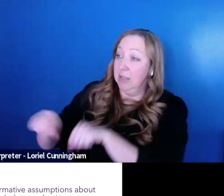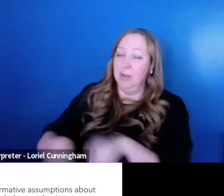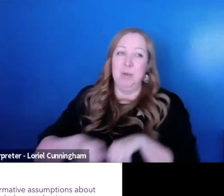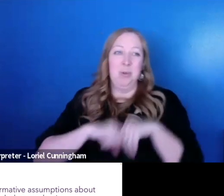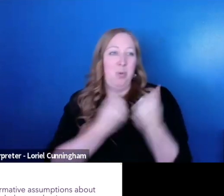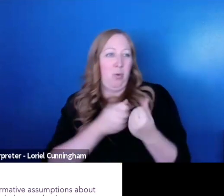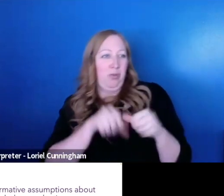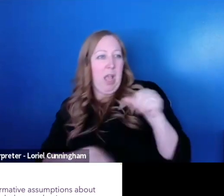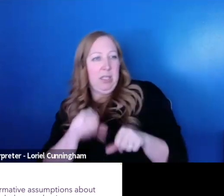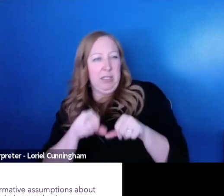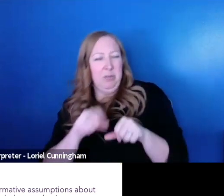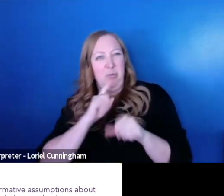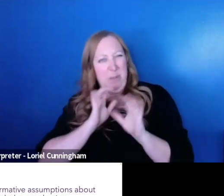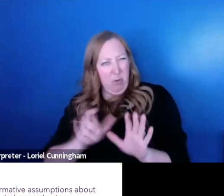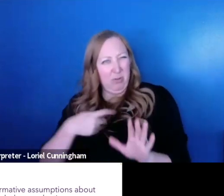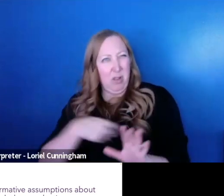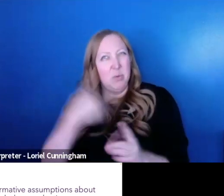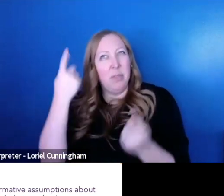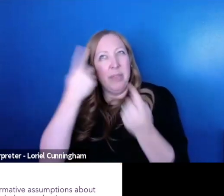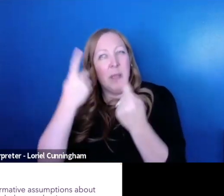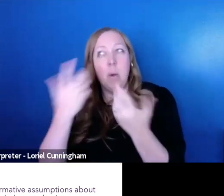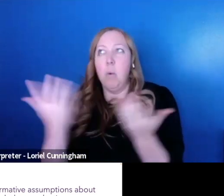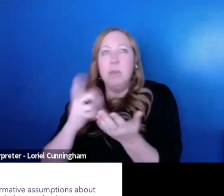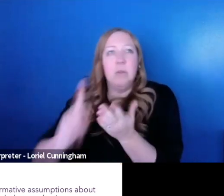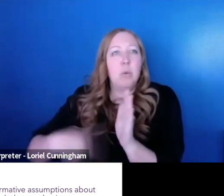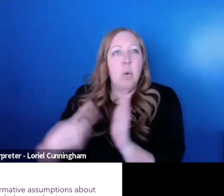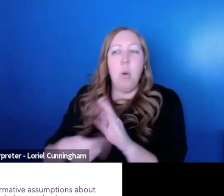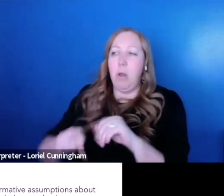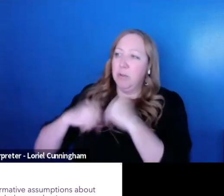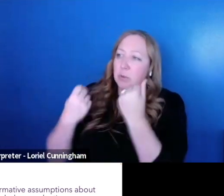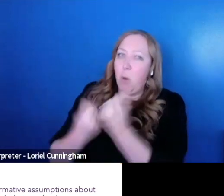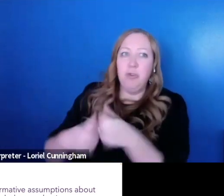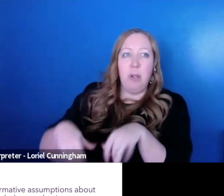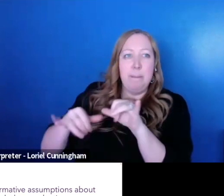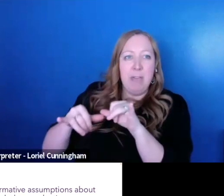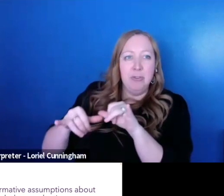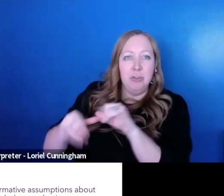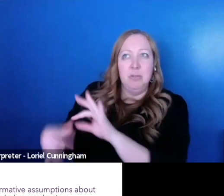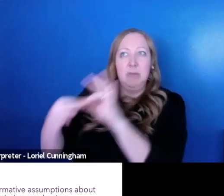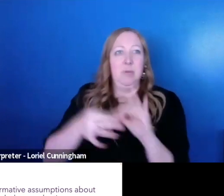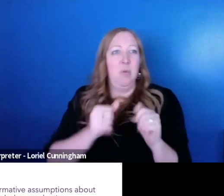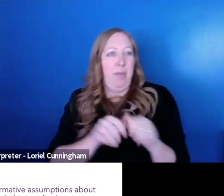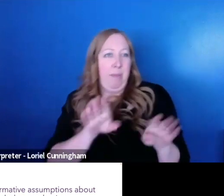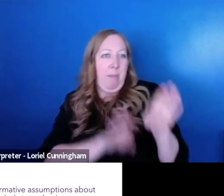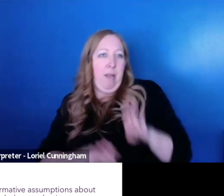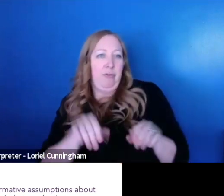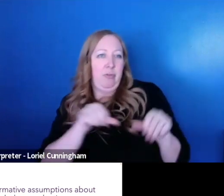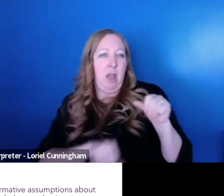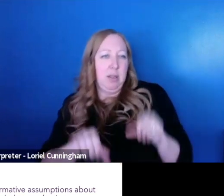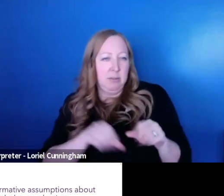role of social variables and measures in relation to biological sciences. And here we want to think, or I at